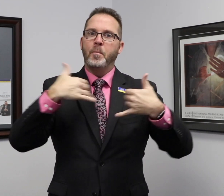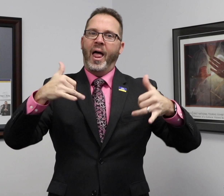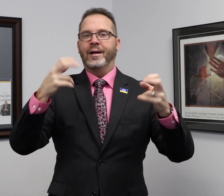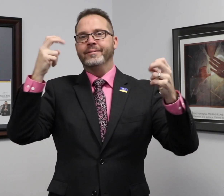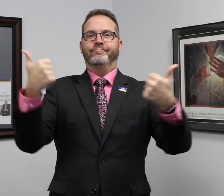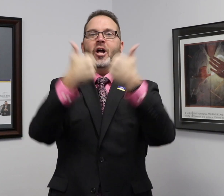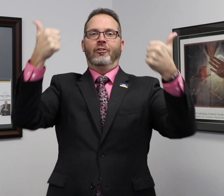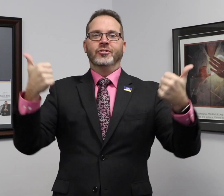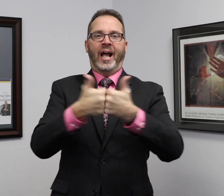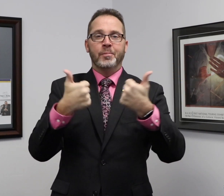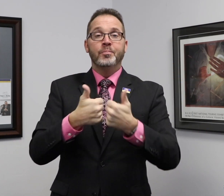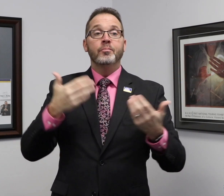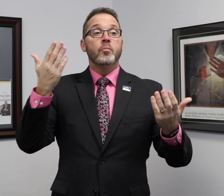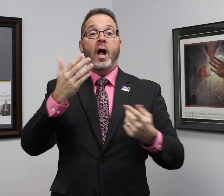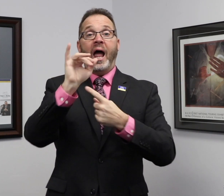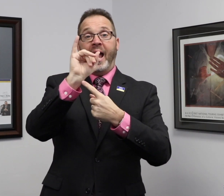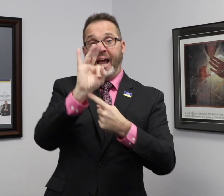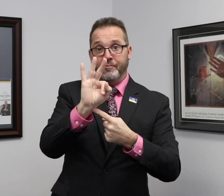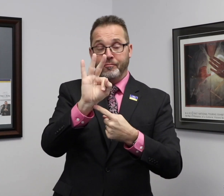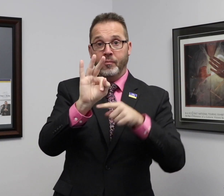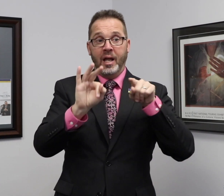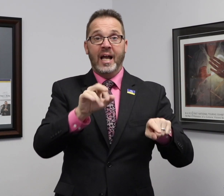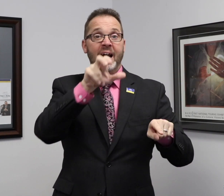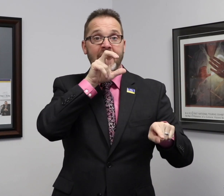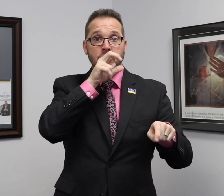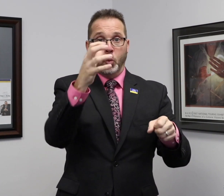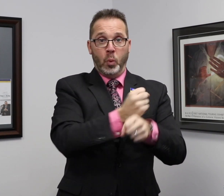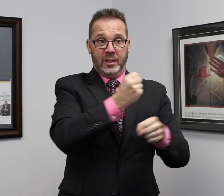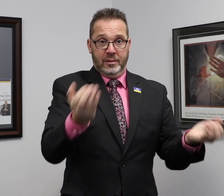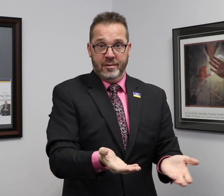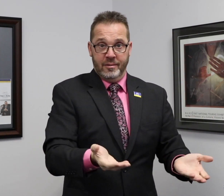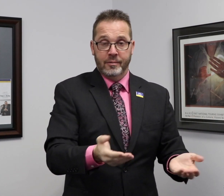Marie Philip School (MPS) at the Learning Center. If the Eagles win the challenge